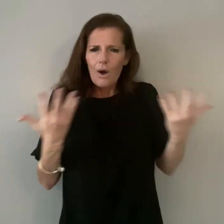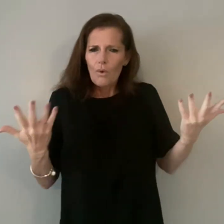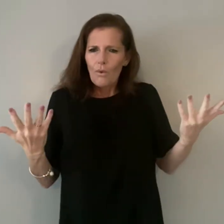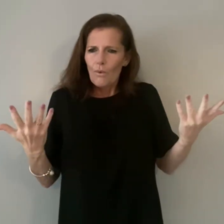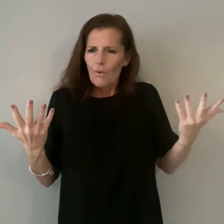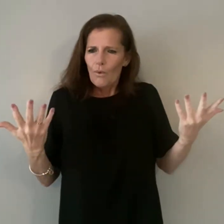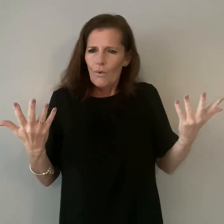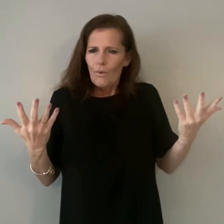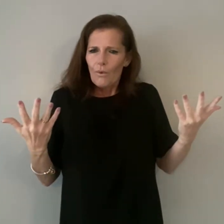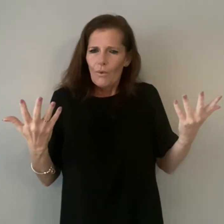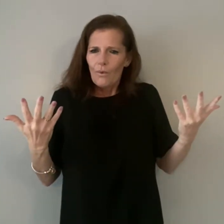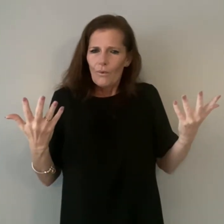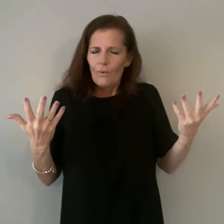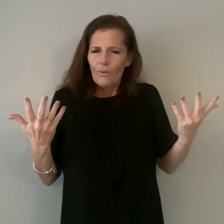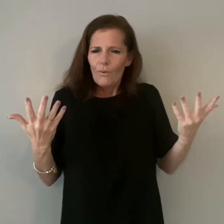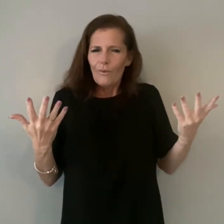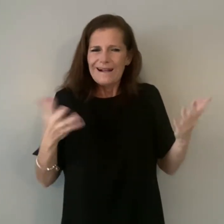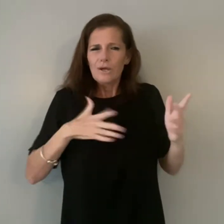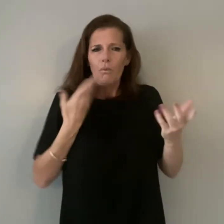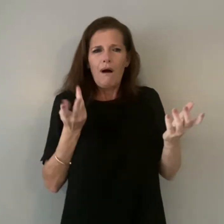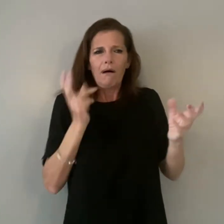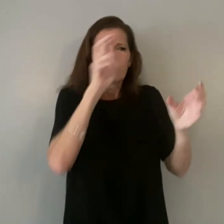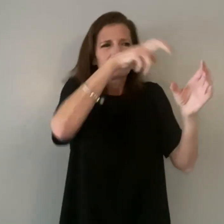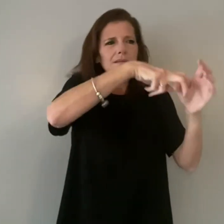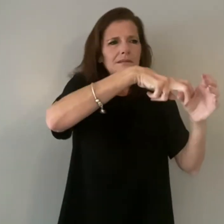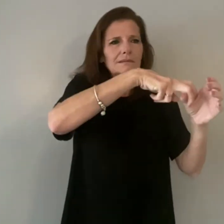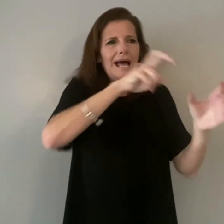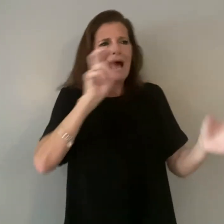minimize negative chat and let's call it on boards